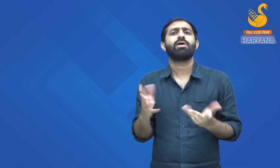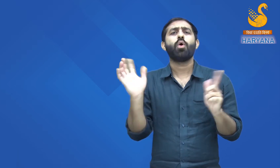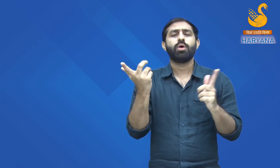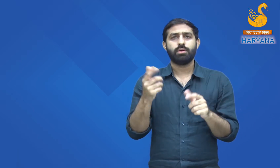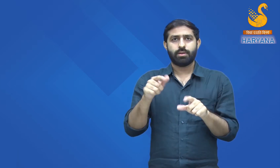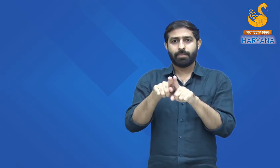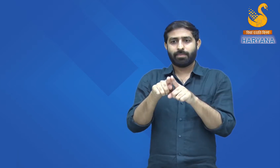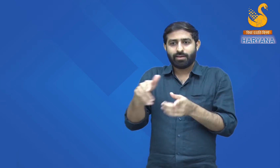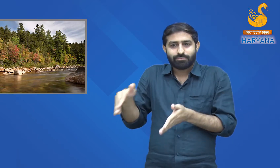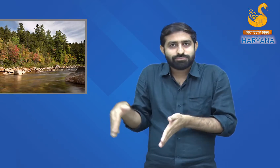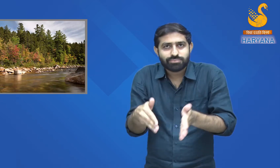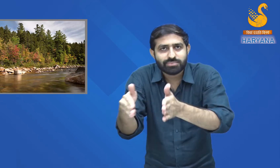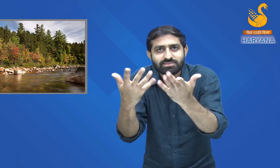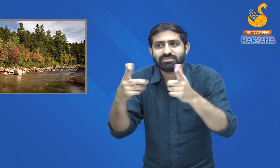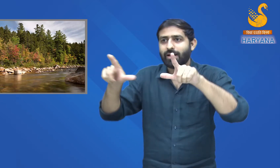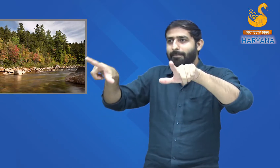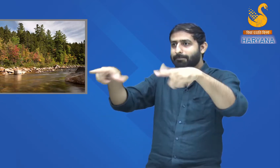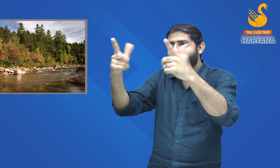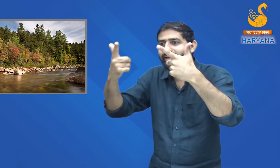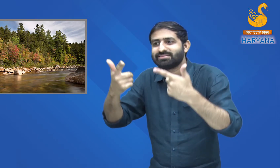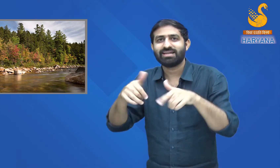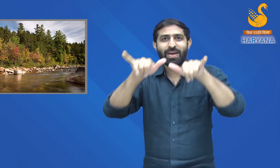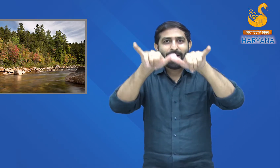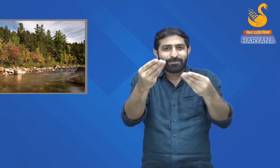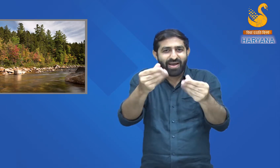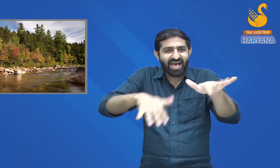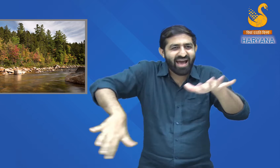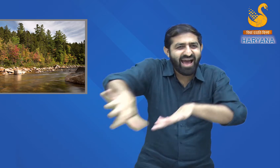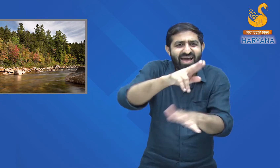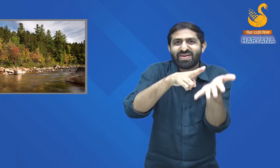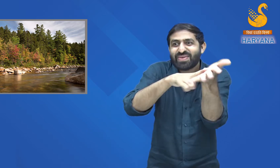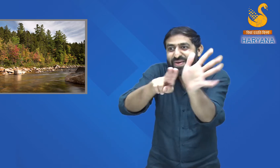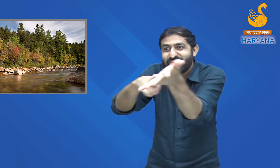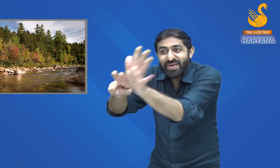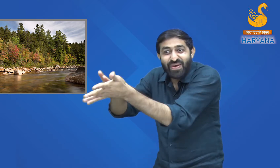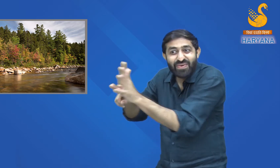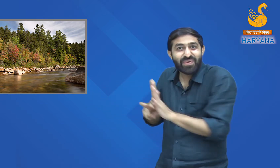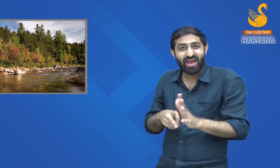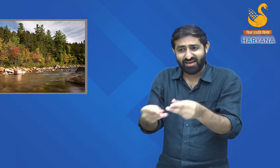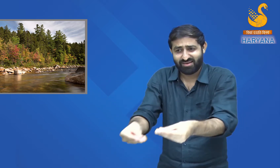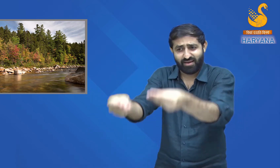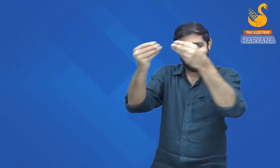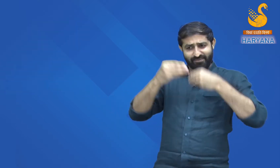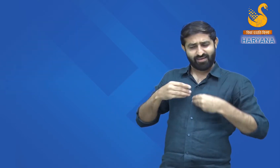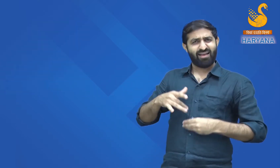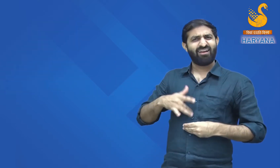Natural resources are worshiped in India like rivers, trees, land, all these natural resources